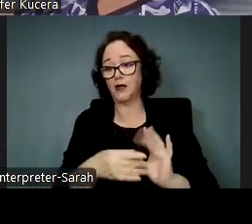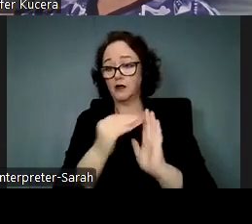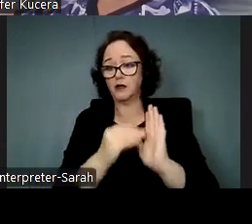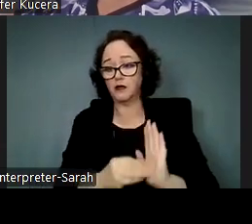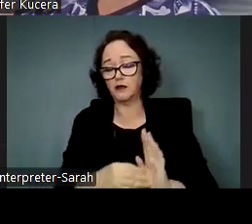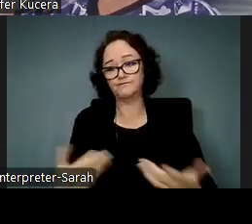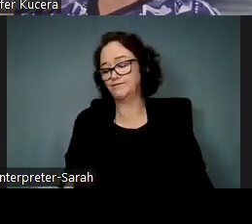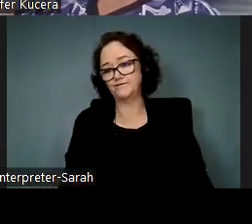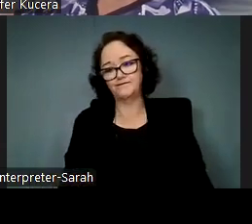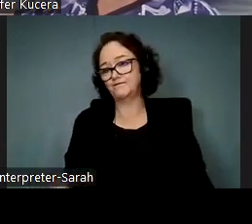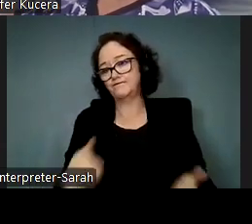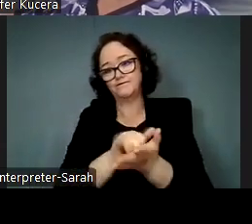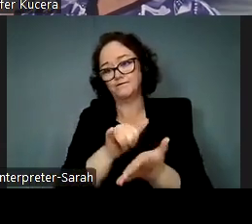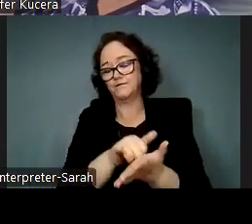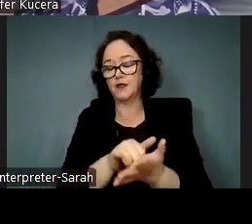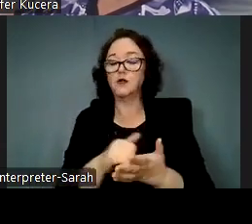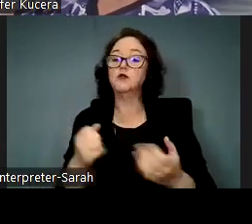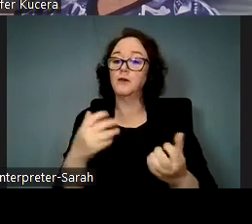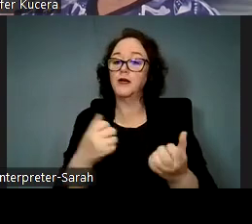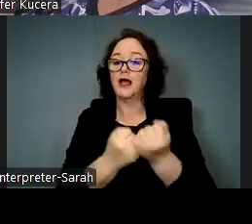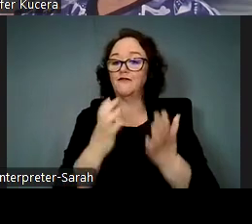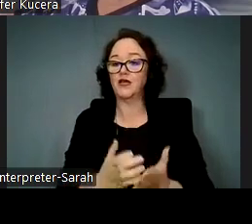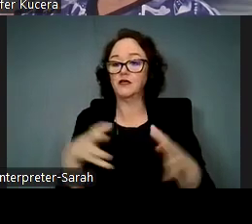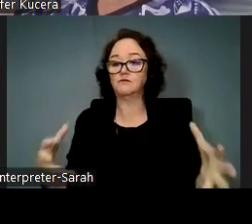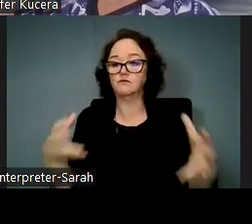together, we had numerous meetings about our plan of